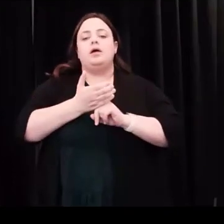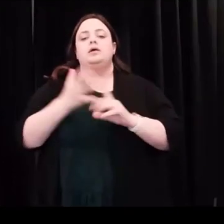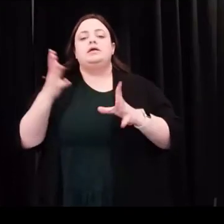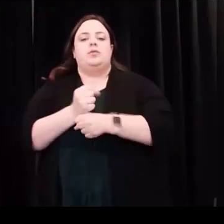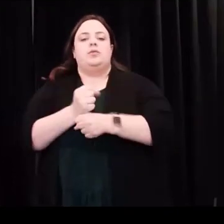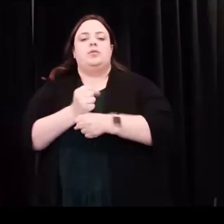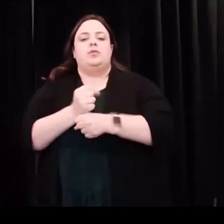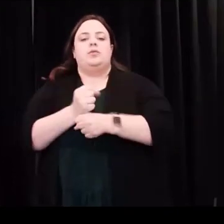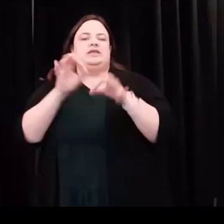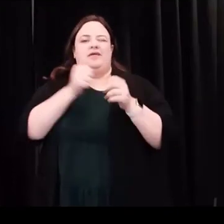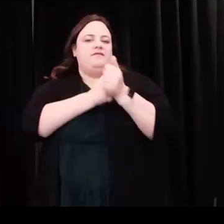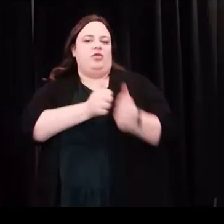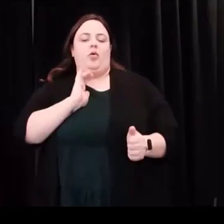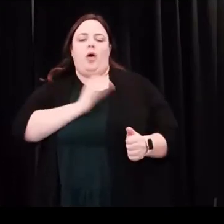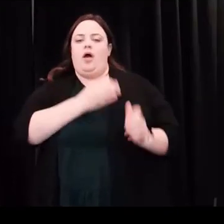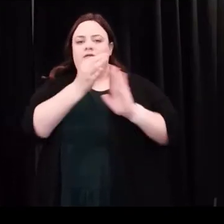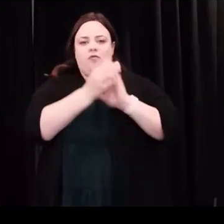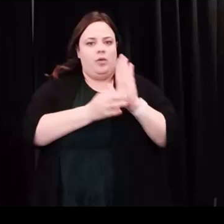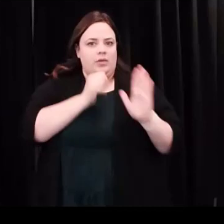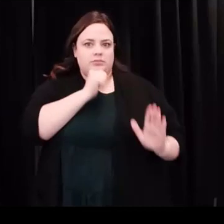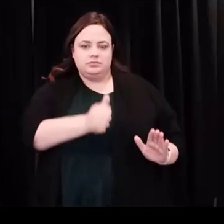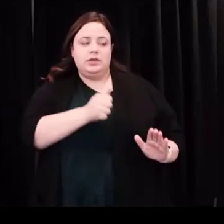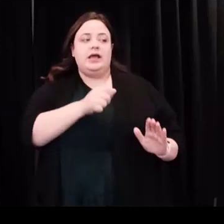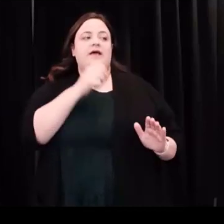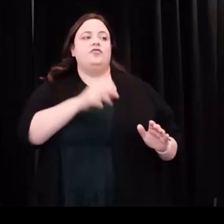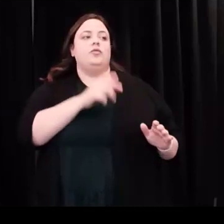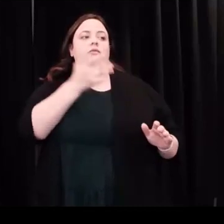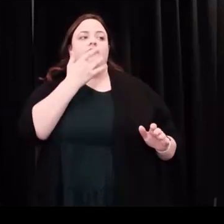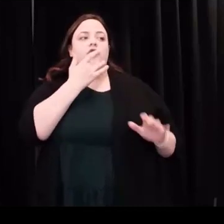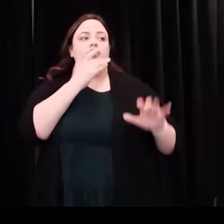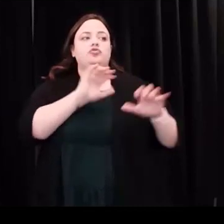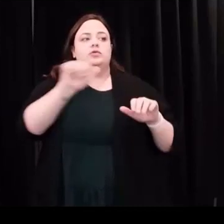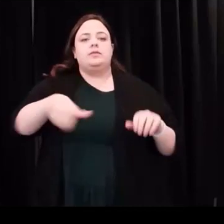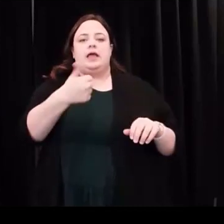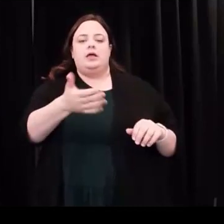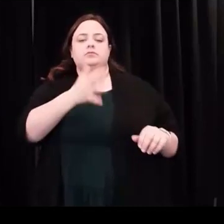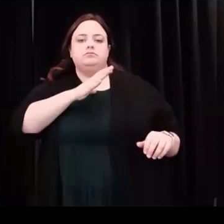to follow our formula, if you would prefer to do something else that's okay. And then you're going